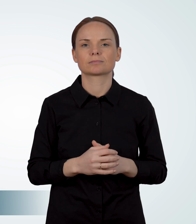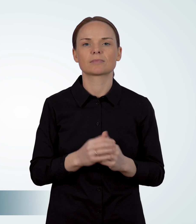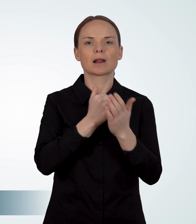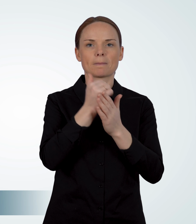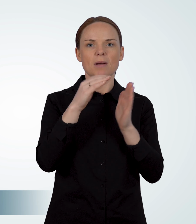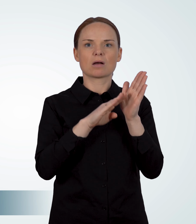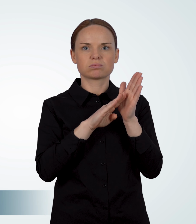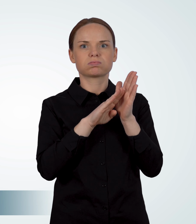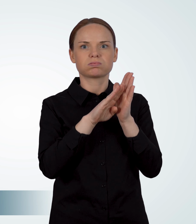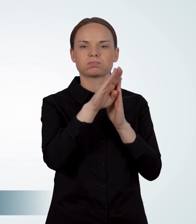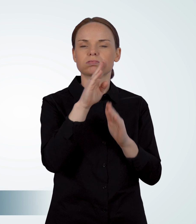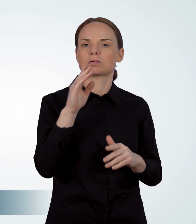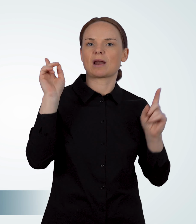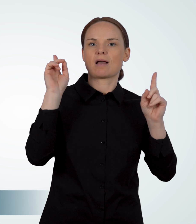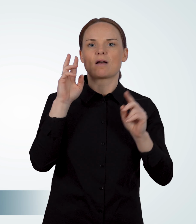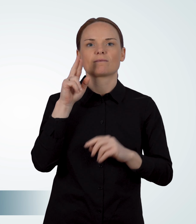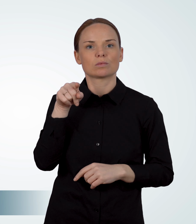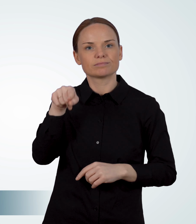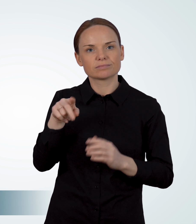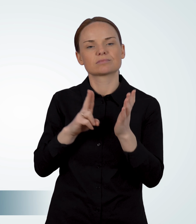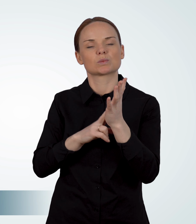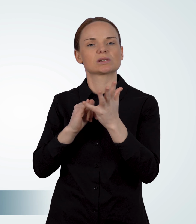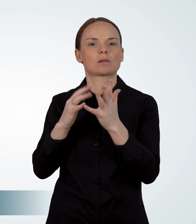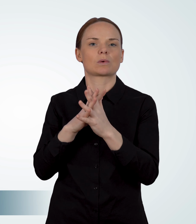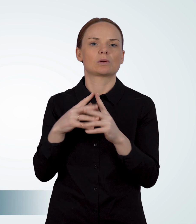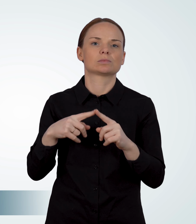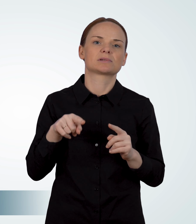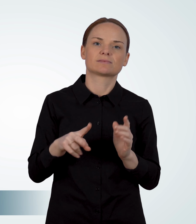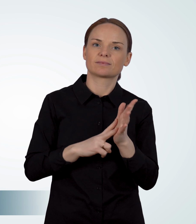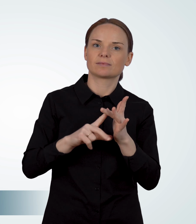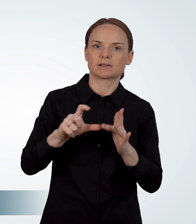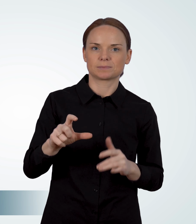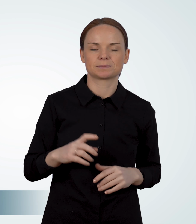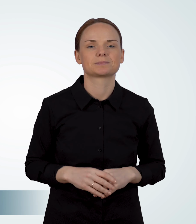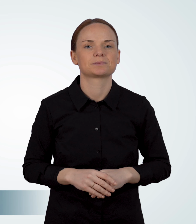However, the largest increases in overcrowding have been in New South Wales and Victoria.